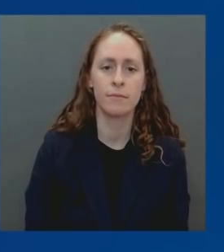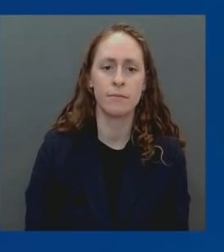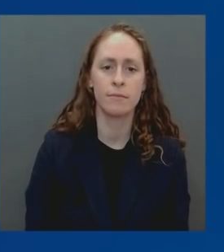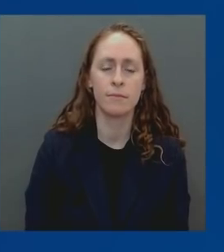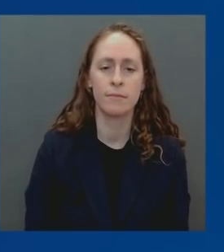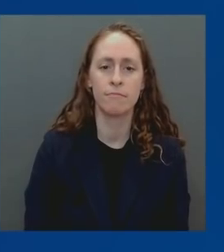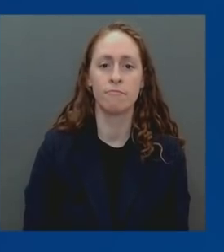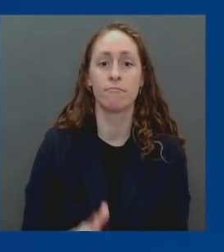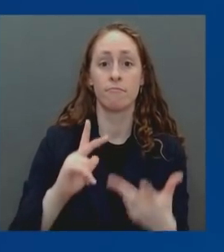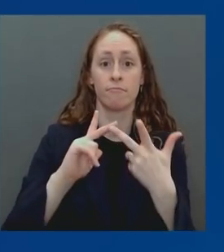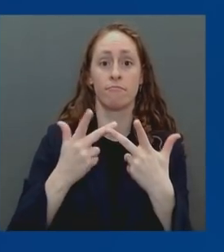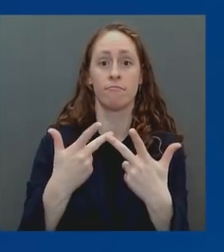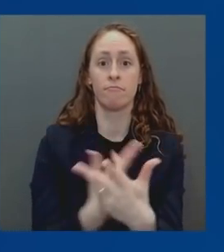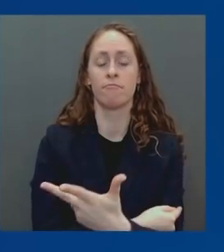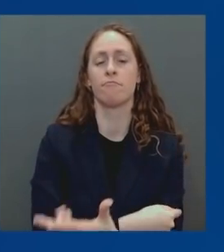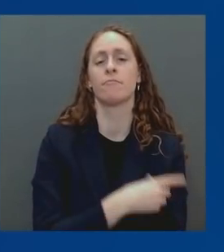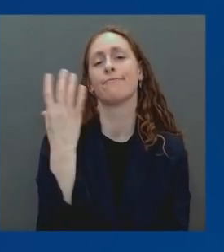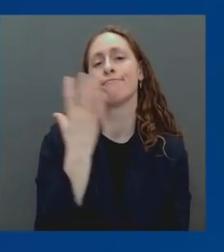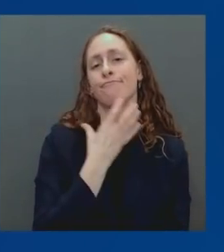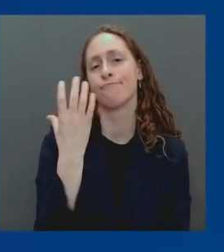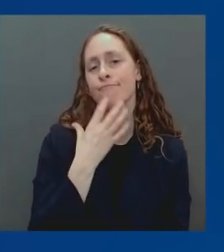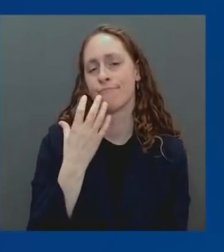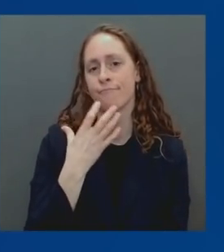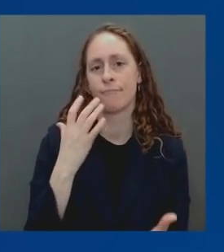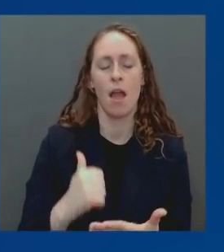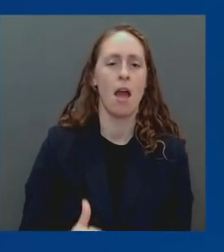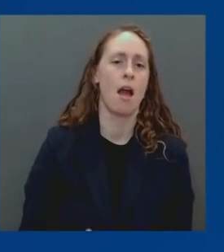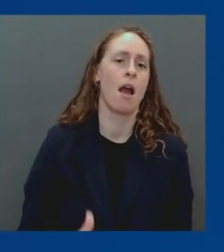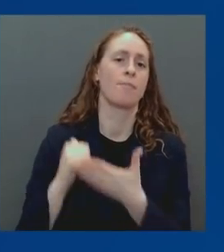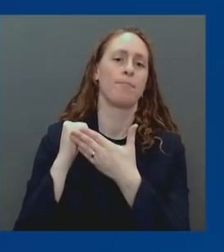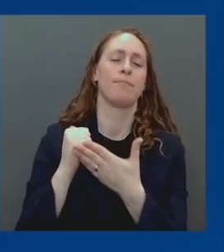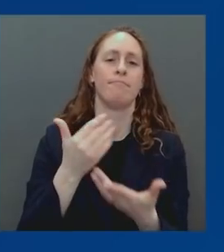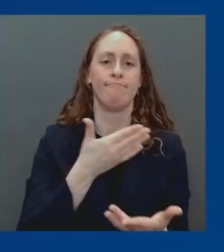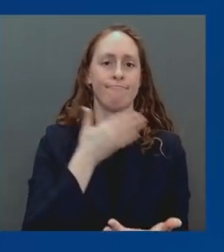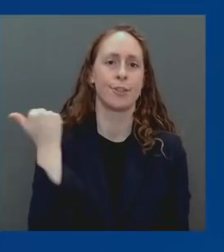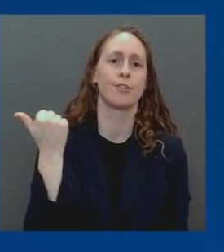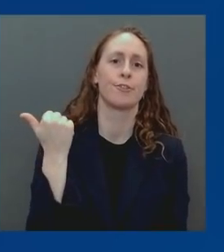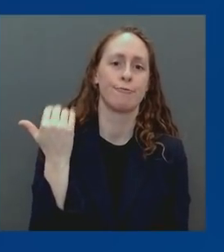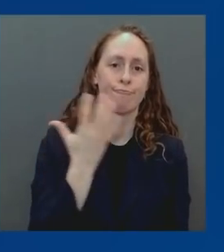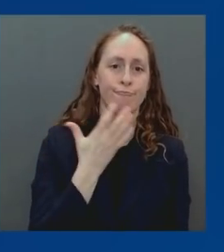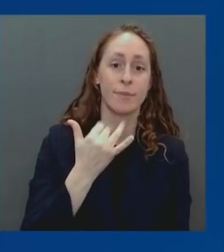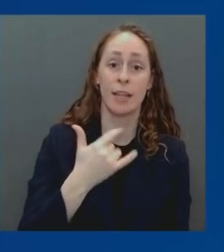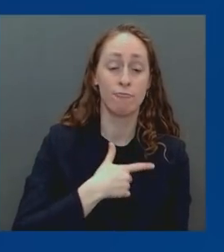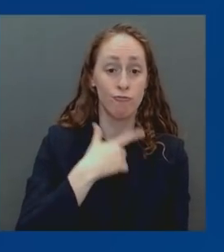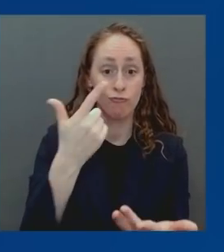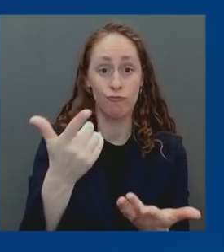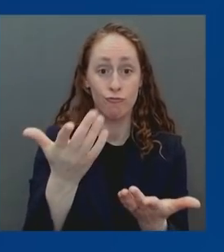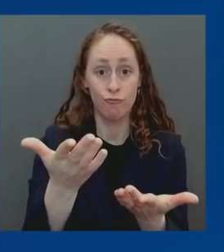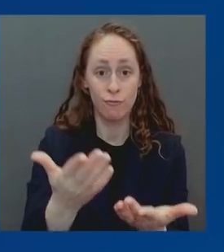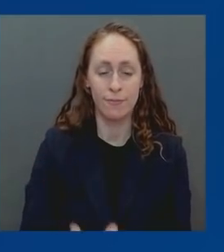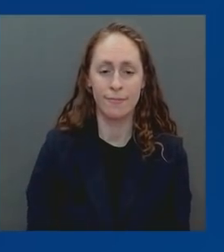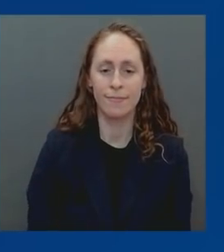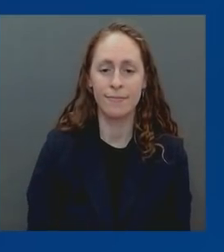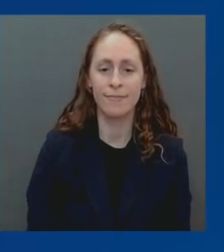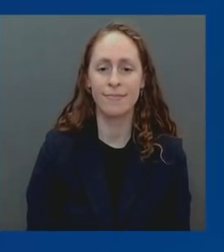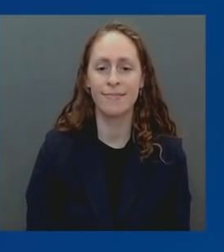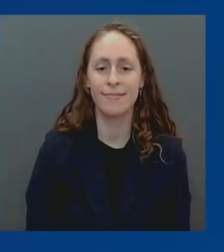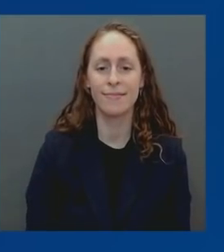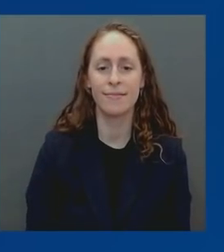But over to you, Dr. Fauci. And then, over to you, Dr. Walensky. Dr. Fauci: Well, Jeff, you know, I'm really not sure you're asking a good question.